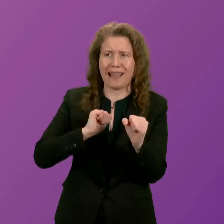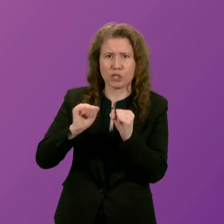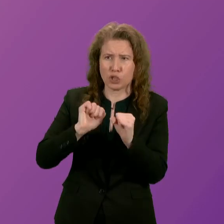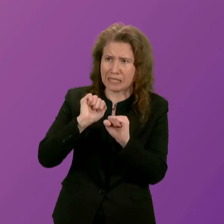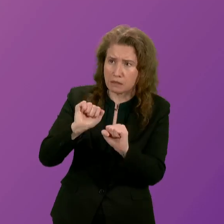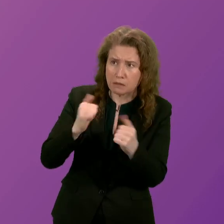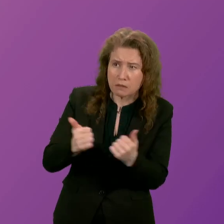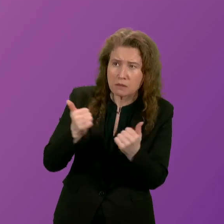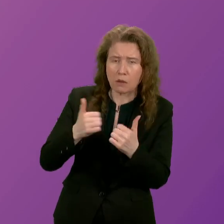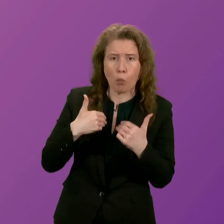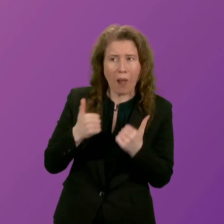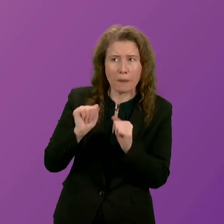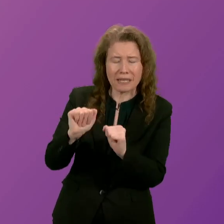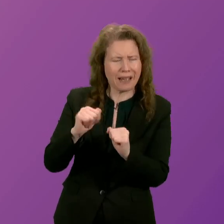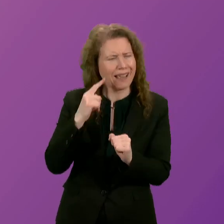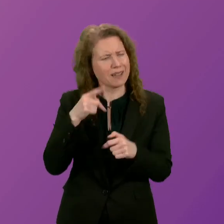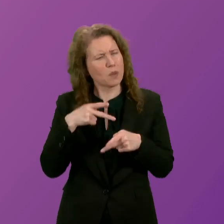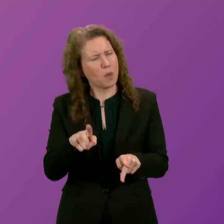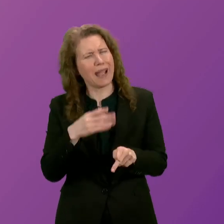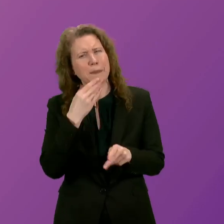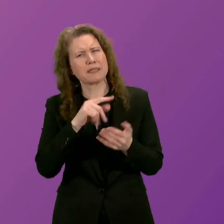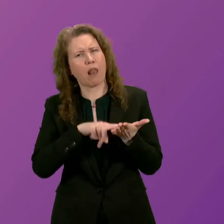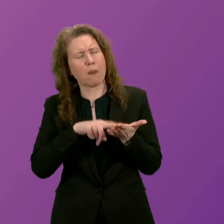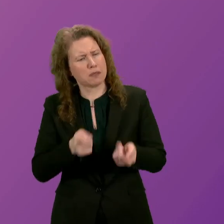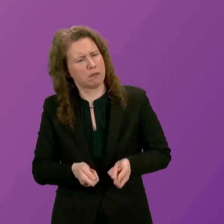I do not think that the way in which Mr Lumsden characterises